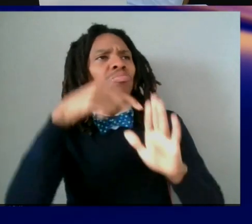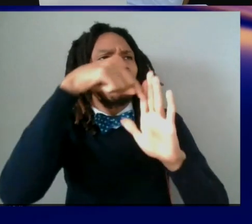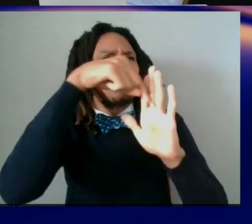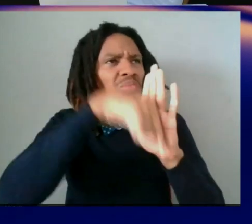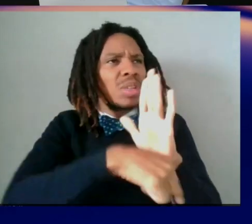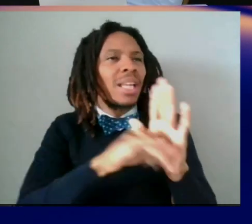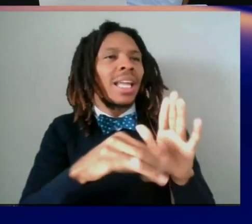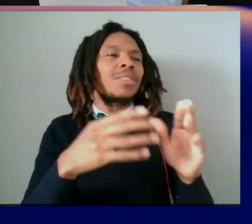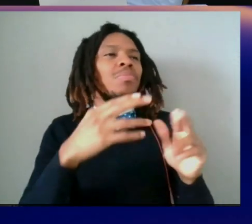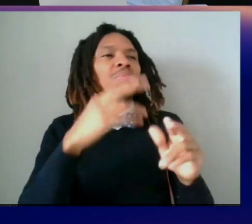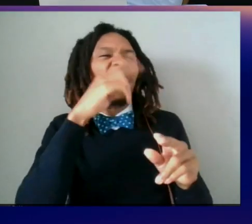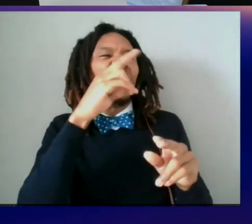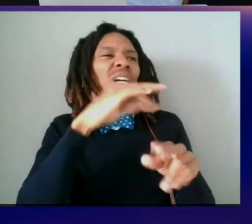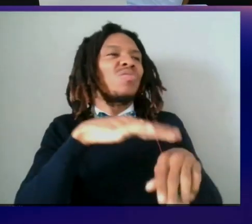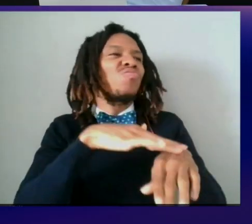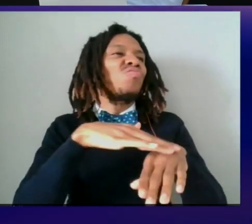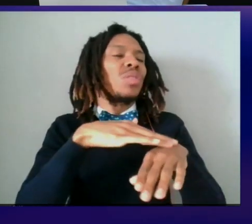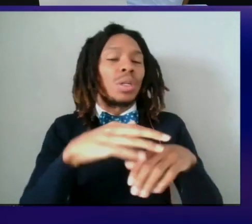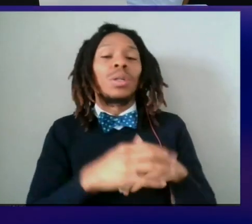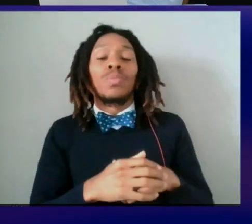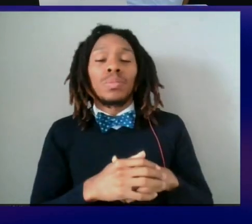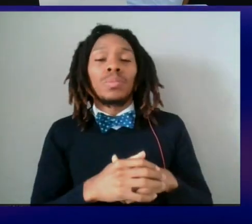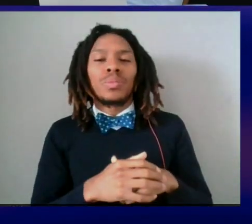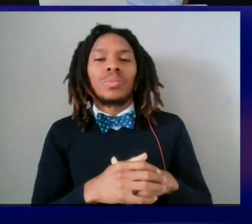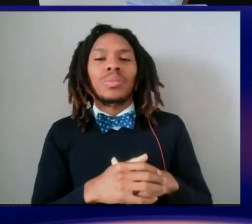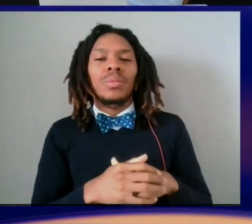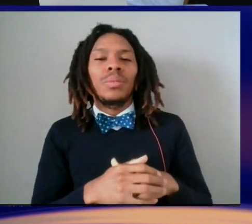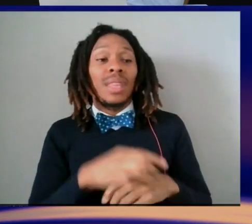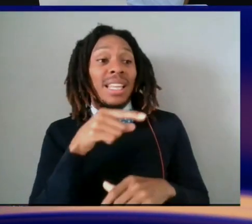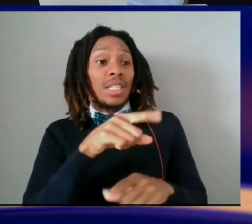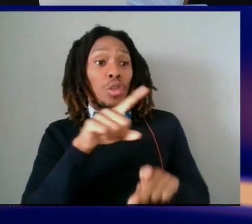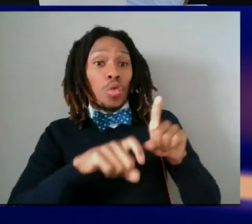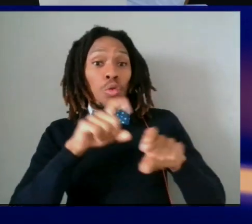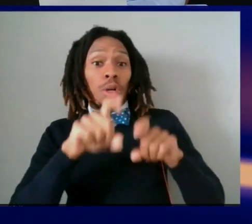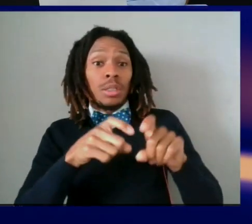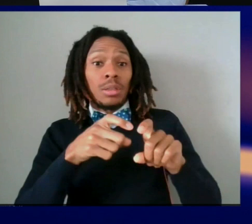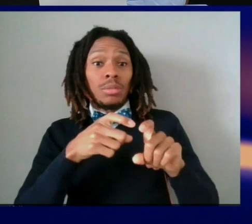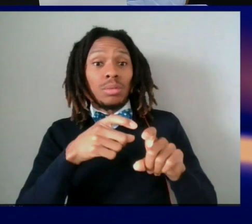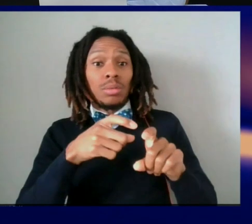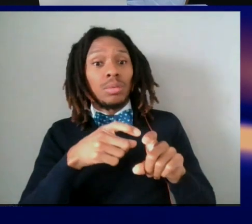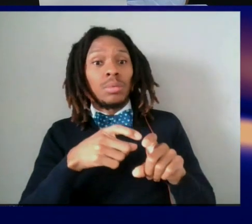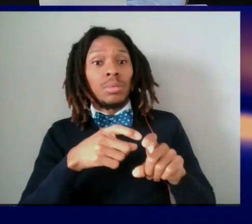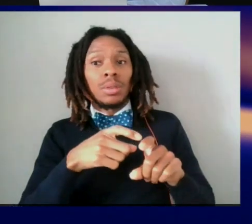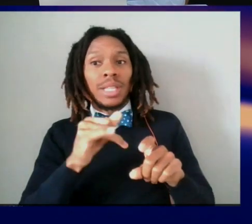Simple select stars, let's take a look at this query. This is where the power of Athena really comes in.